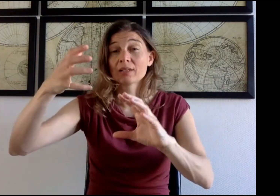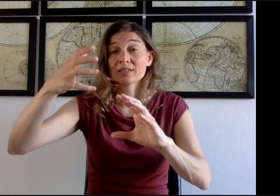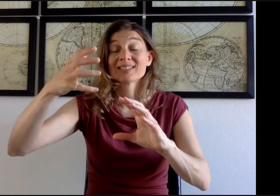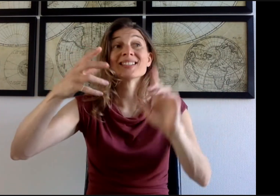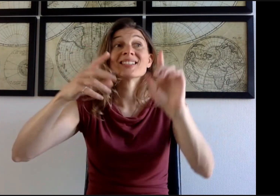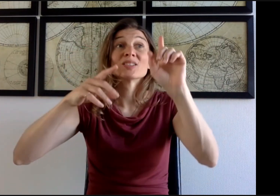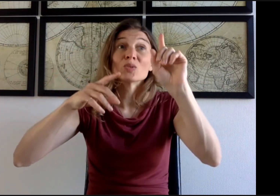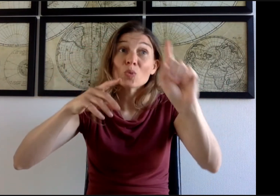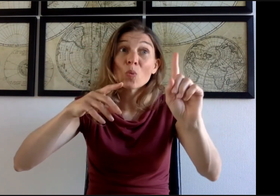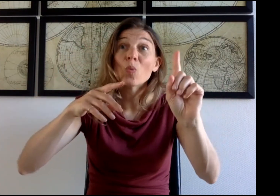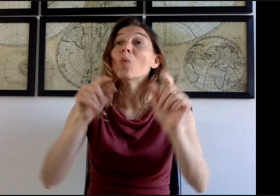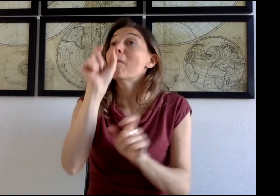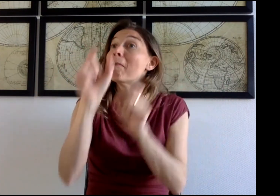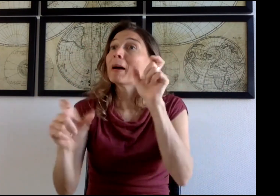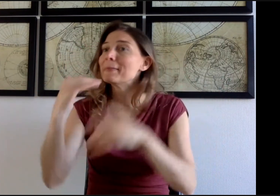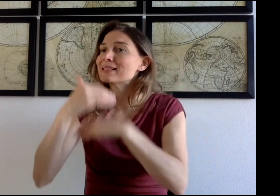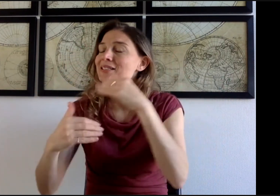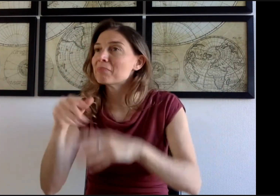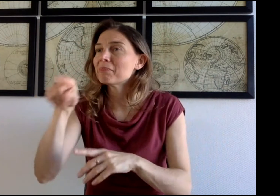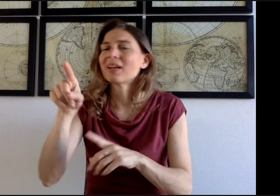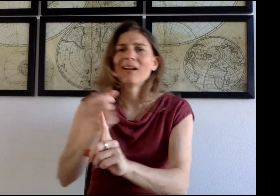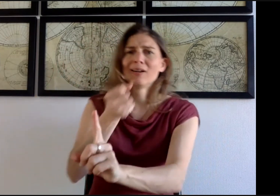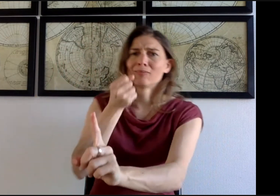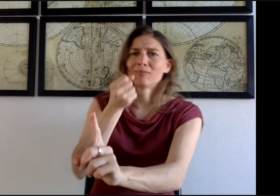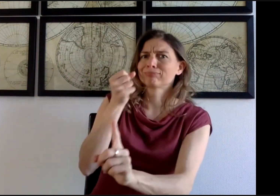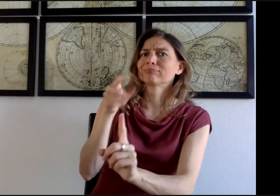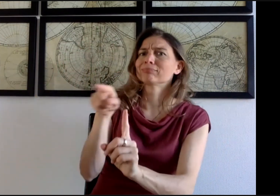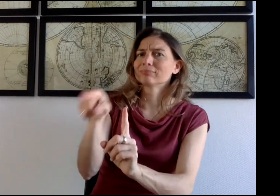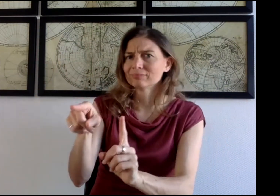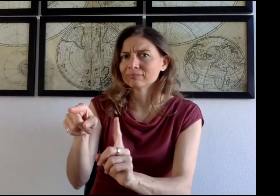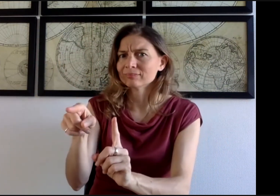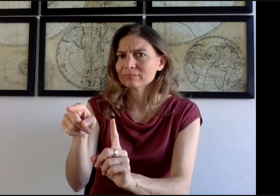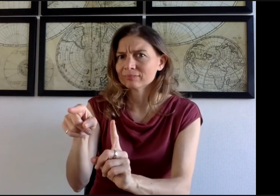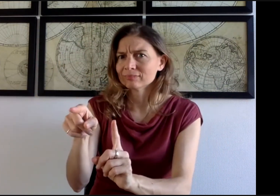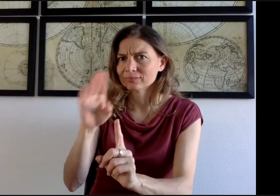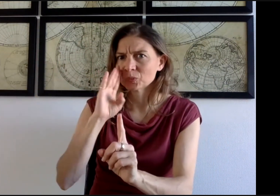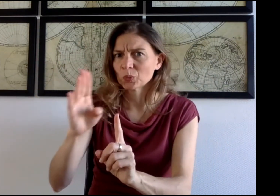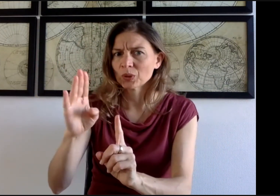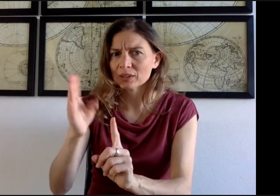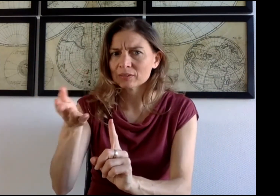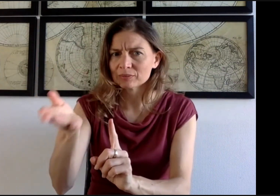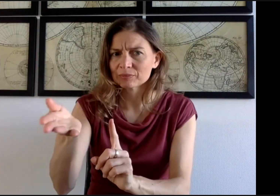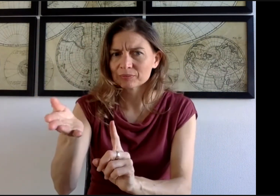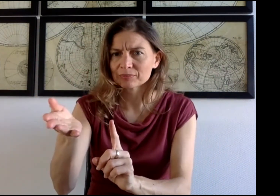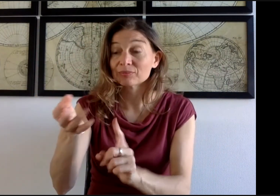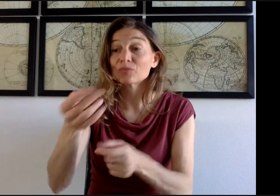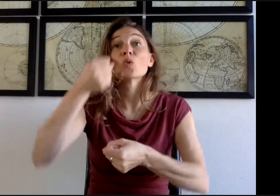people with disabilities with fewer job opportunities